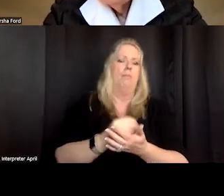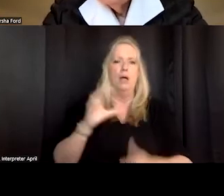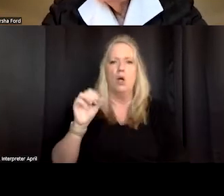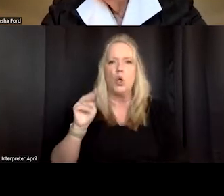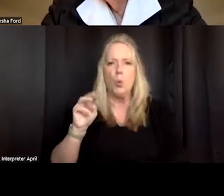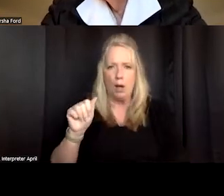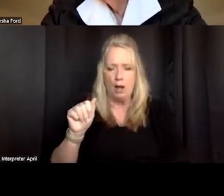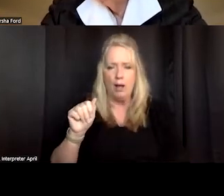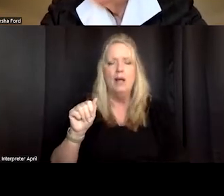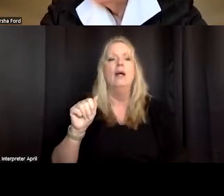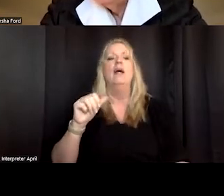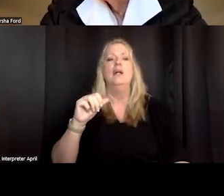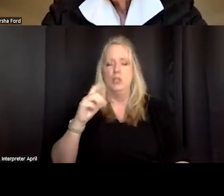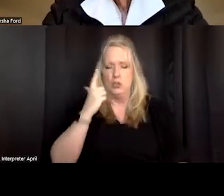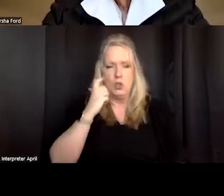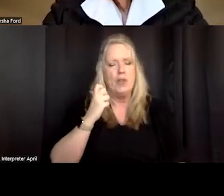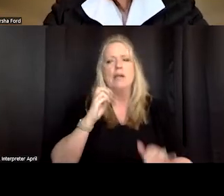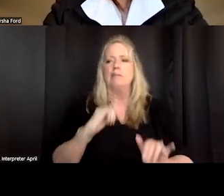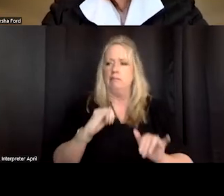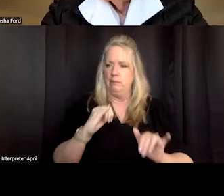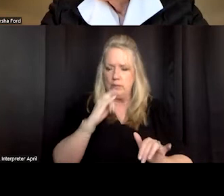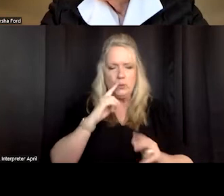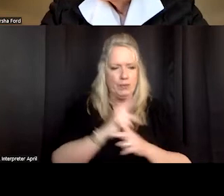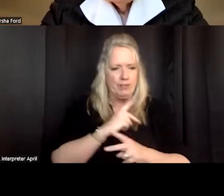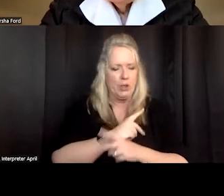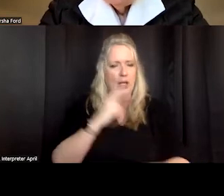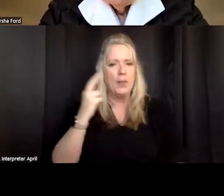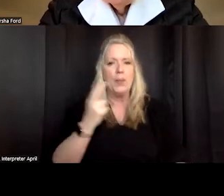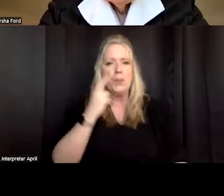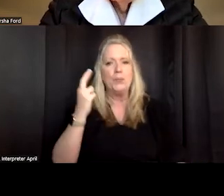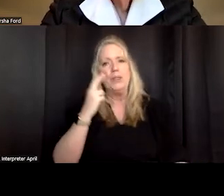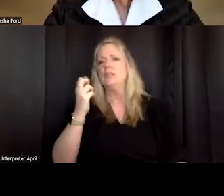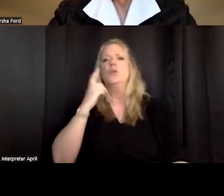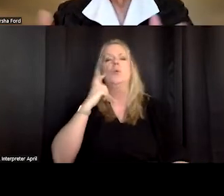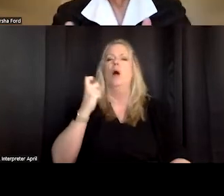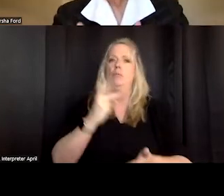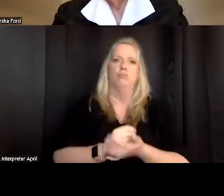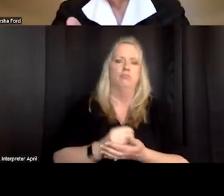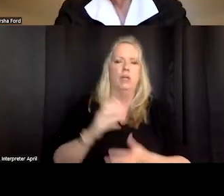WE SUBSEQUENTLY FIGURED OUT THAT THE REASON THE KID HAD GONE INTO THE COMA WAS BECAUSE THE SOLVENT